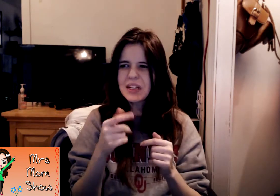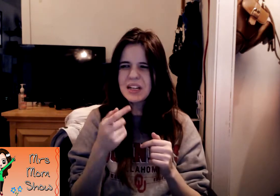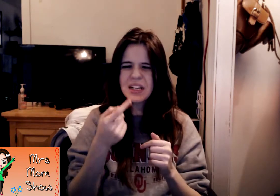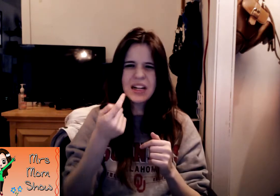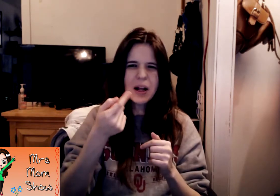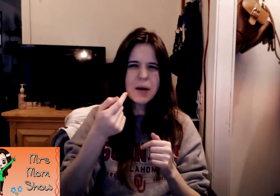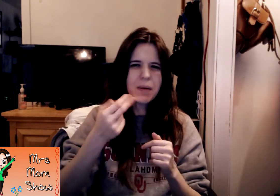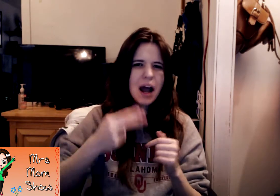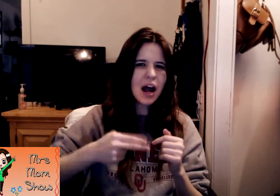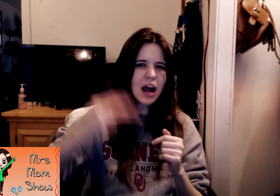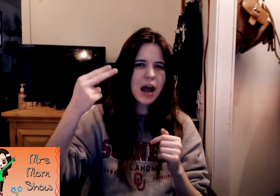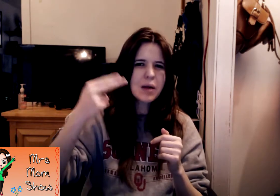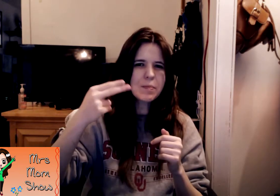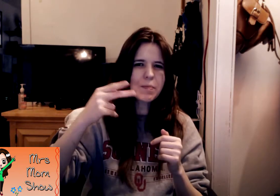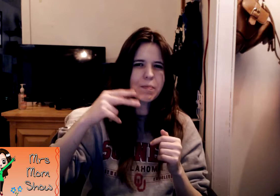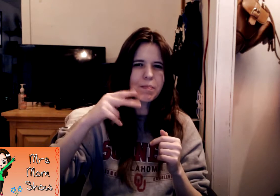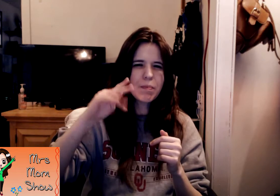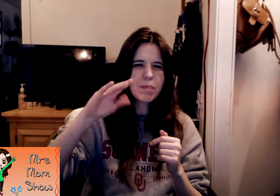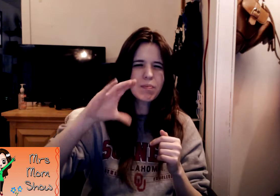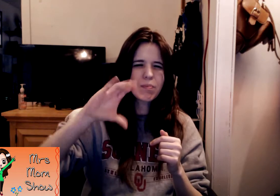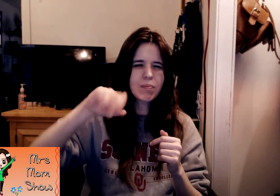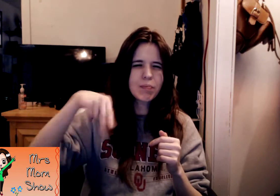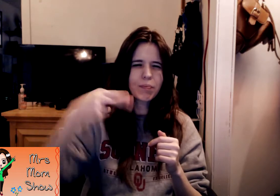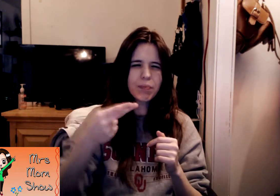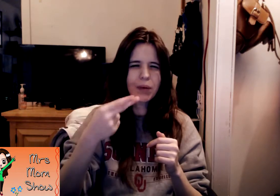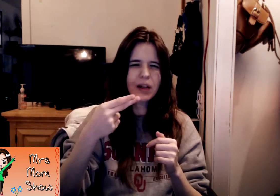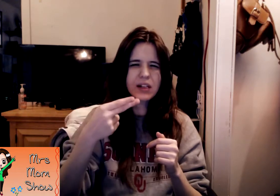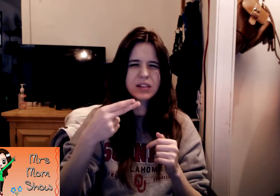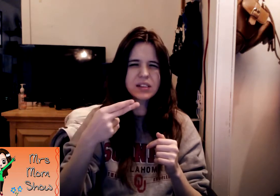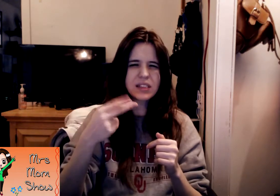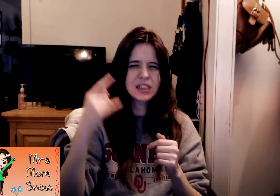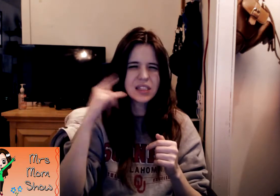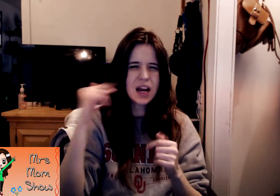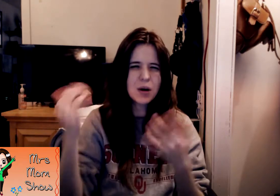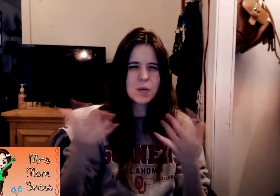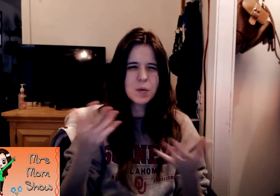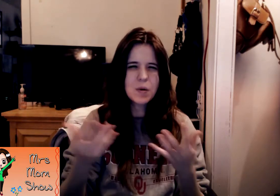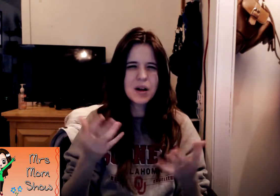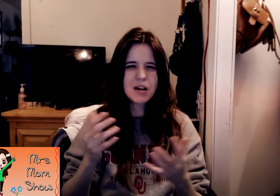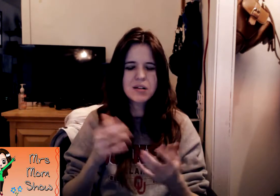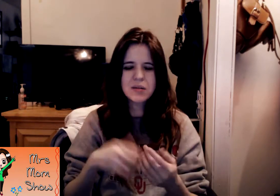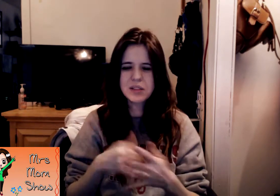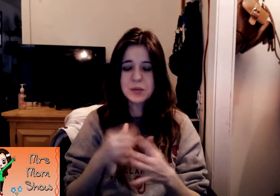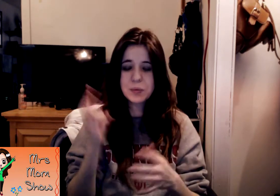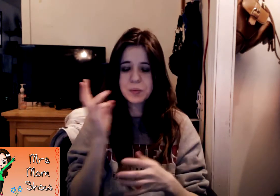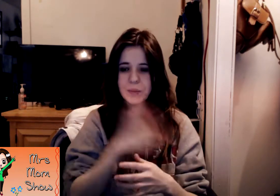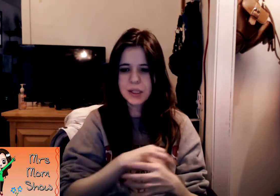little high pitched sounds...it's weird.